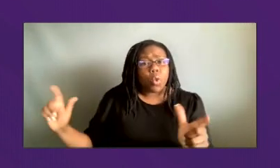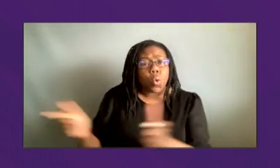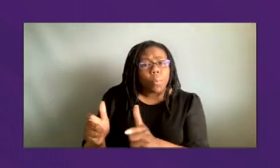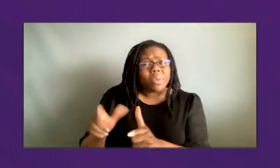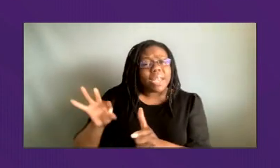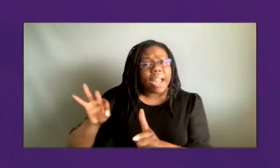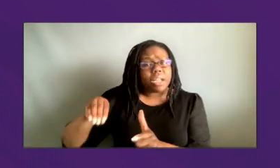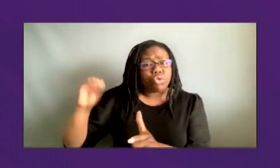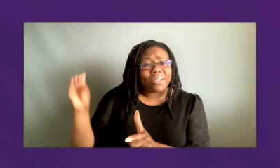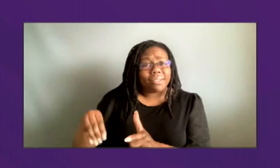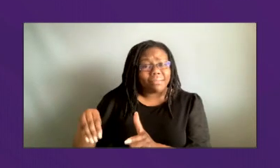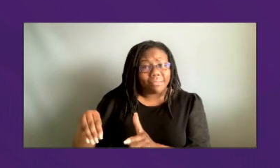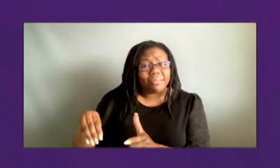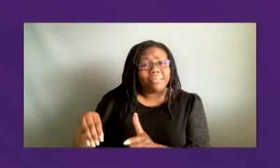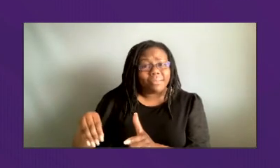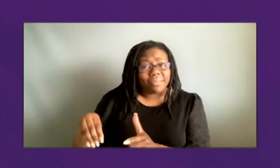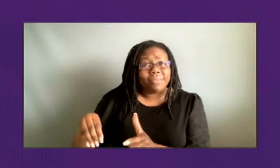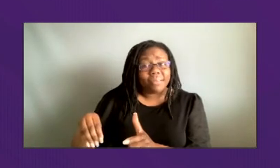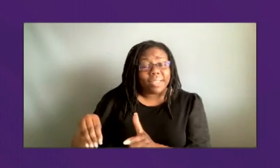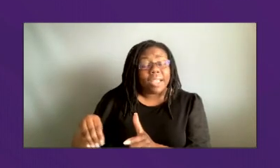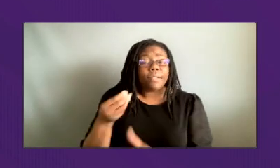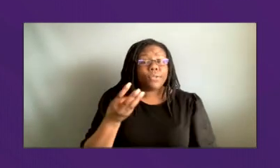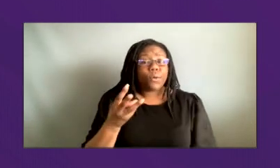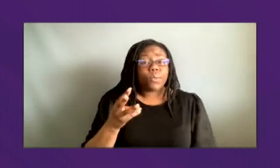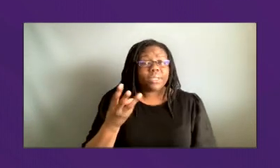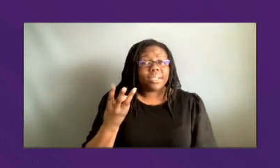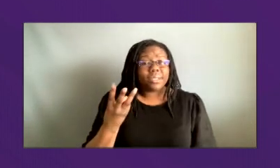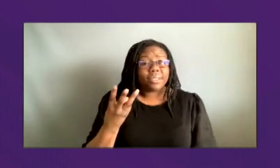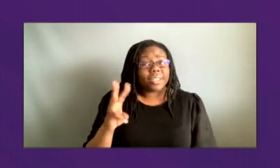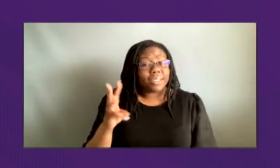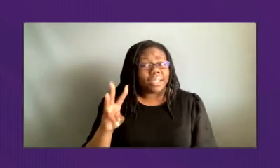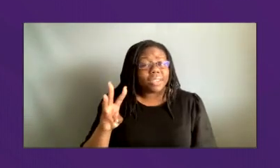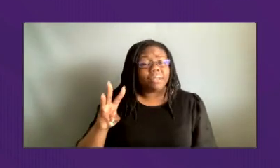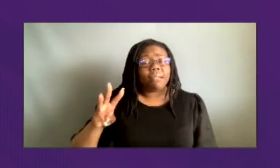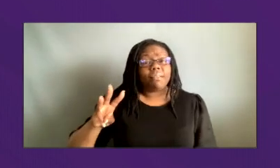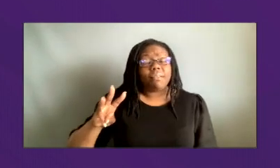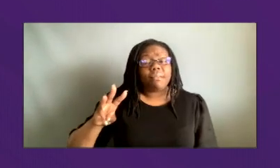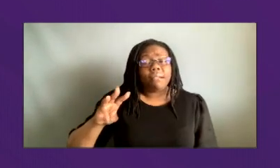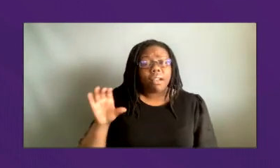So at that time, already in the 1600s, they were experiencing extreme loss. And that's why some